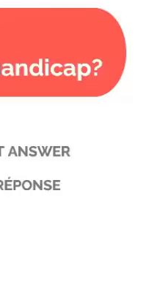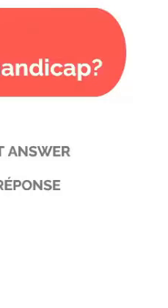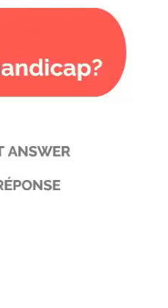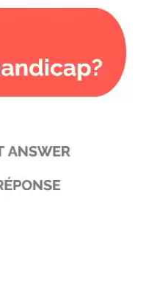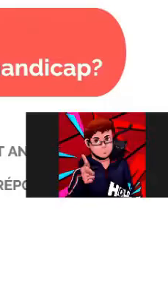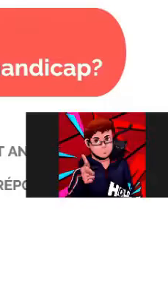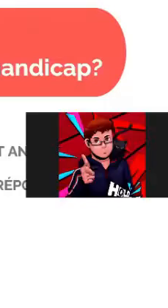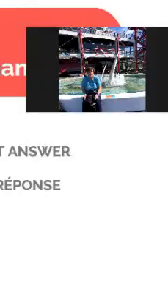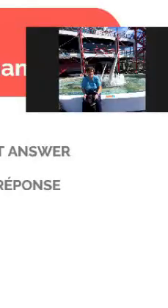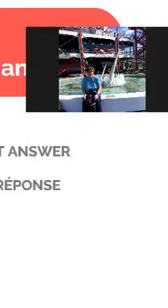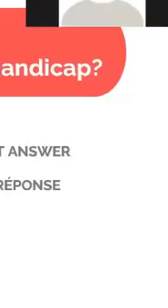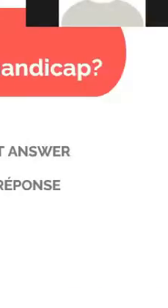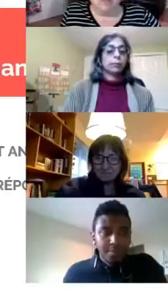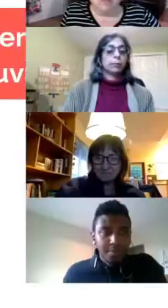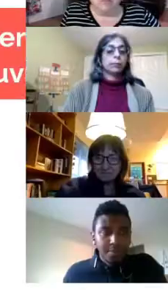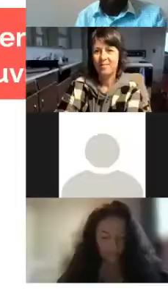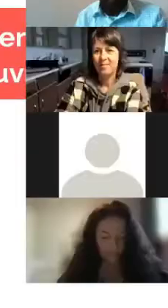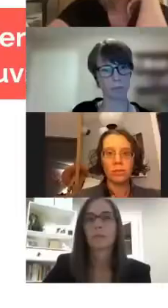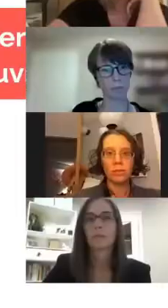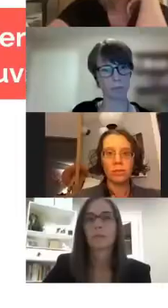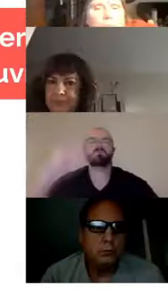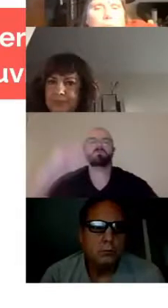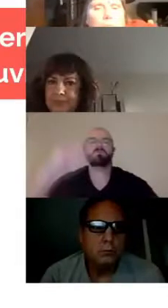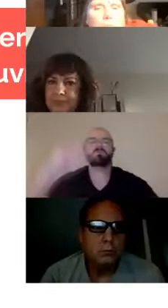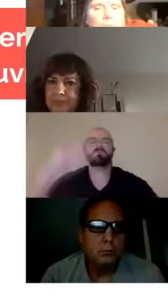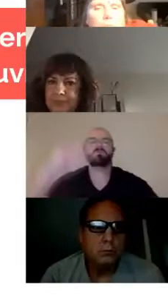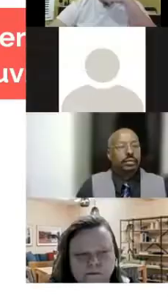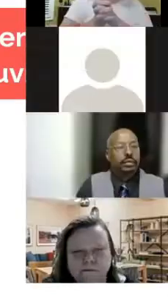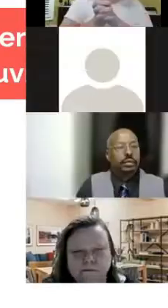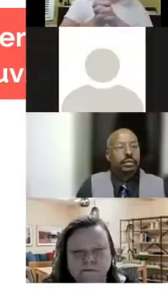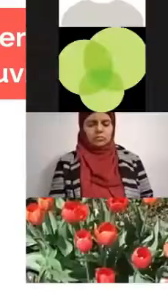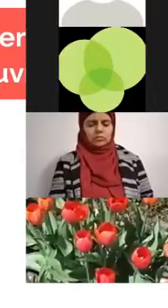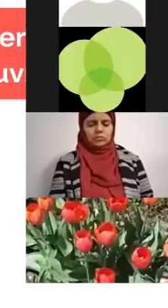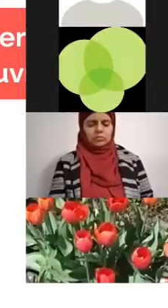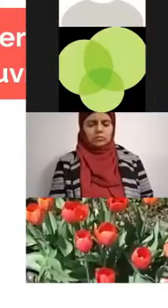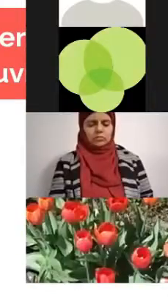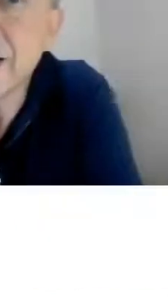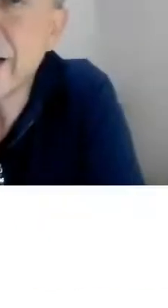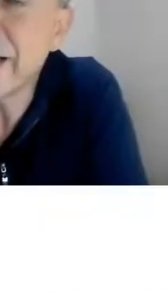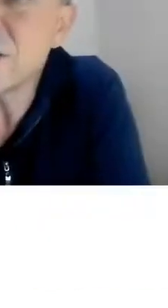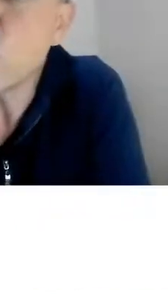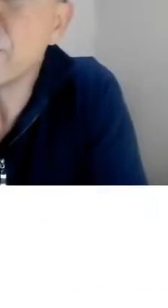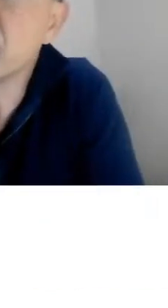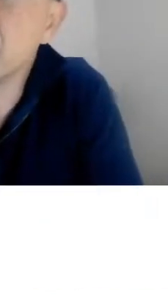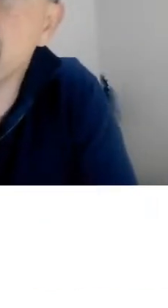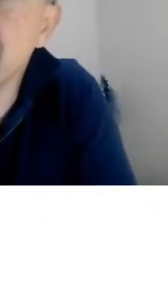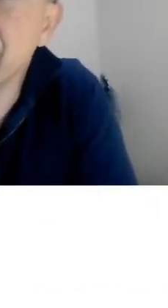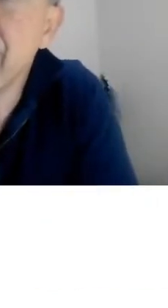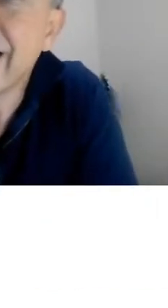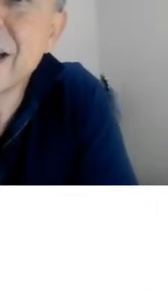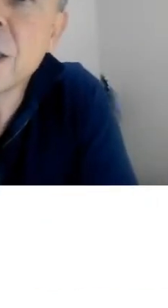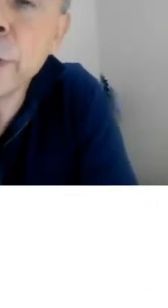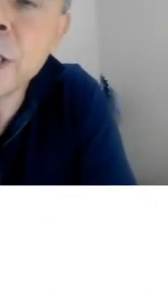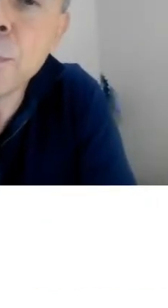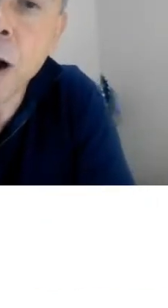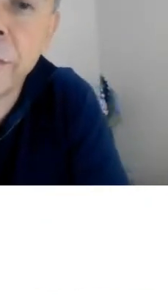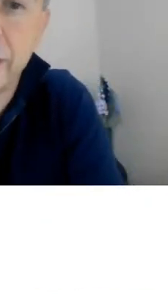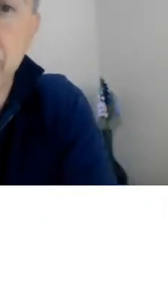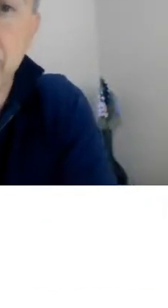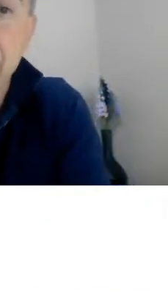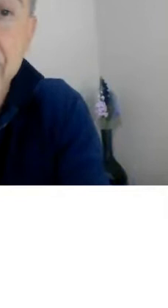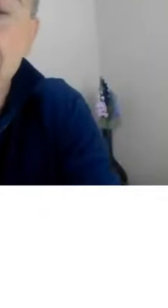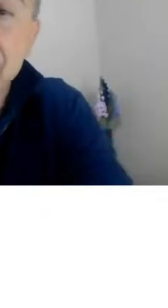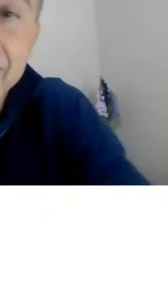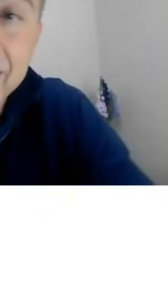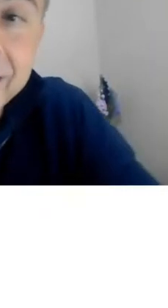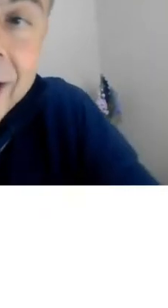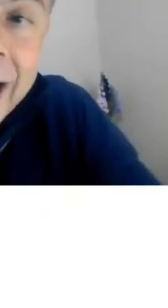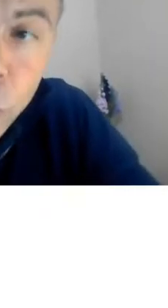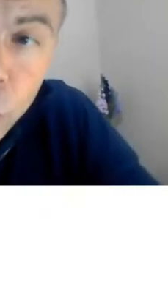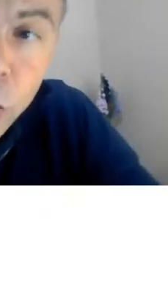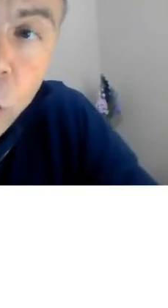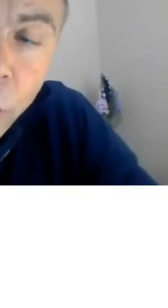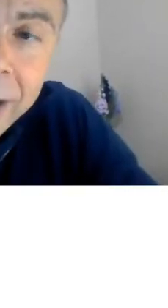a huge number next slide and how many canadians with disability experience poverty the the correct